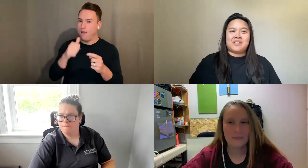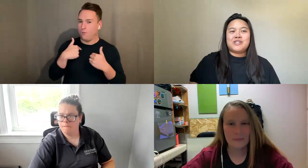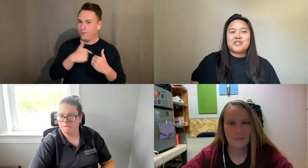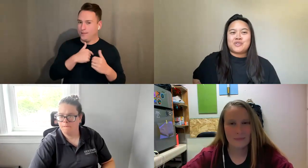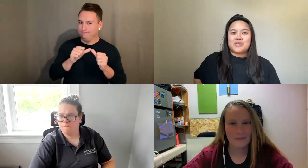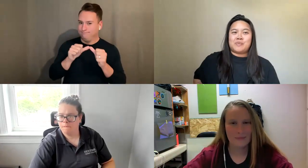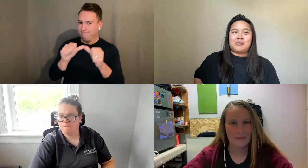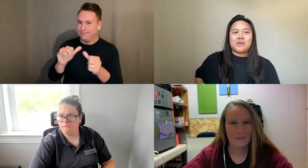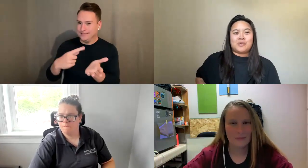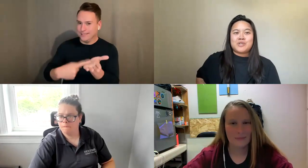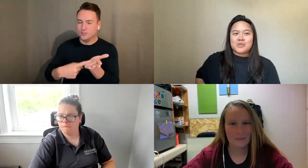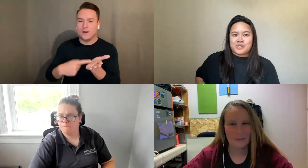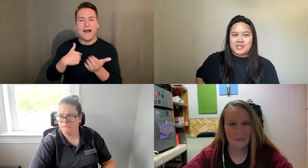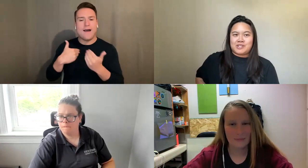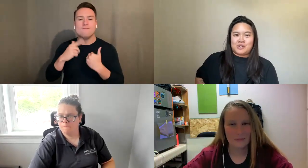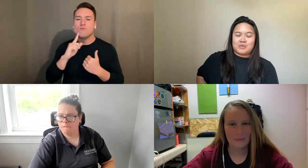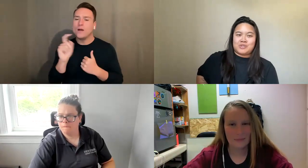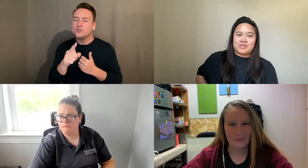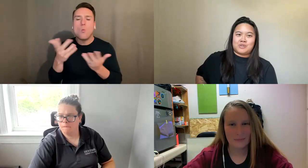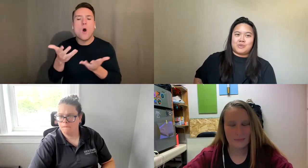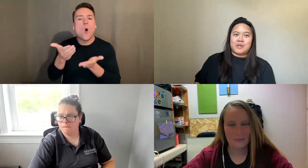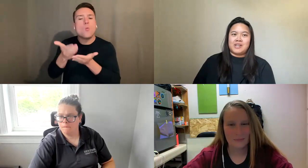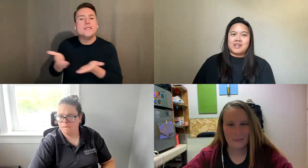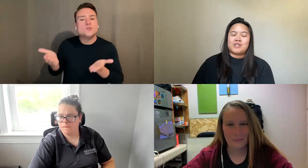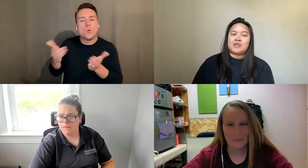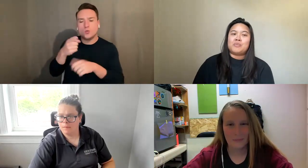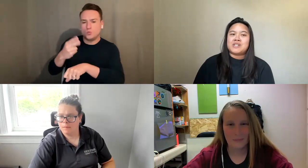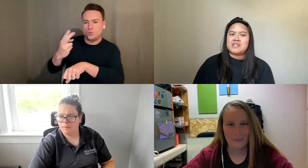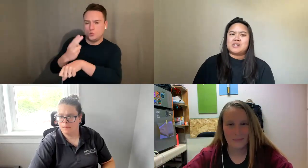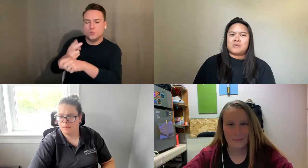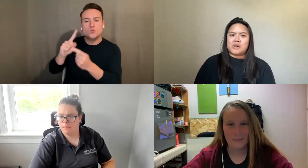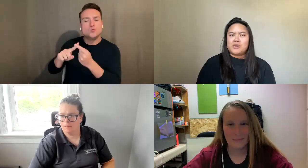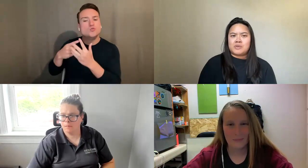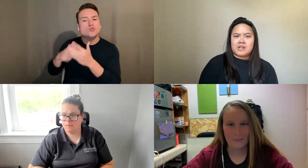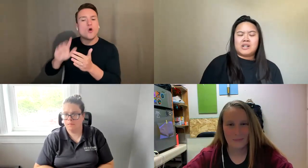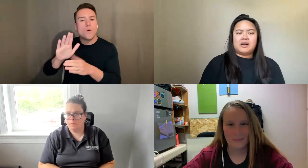I have a question about what resources did you use to start your business and grow those